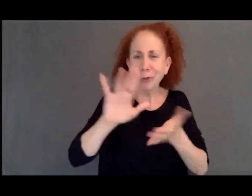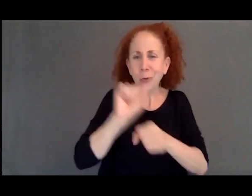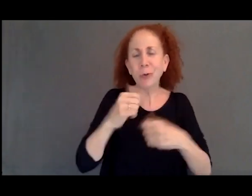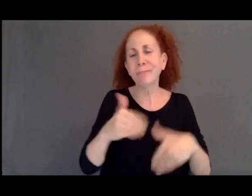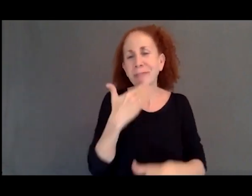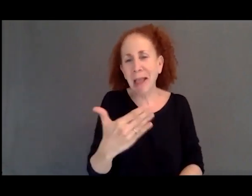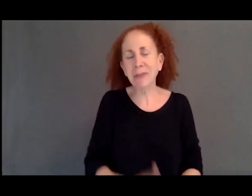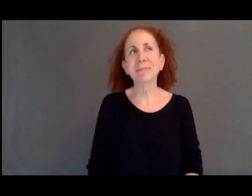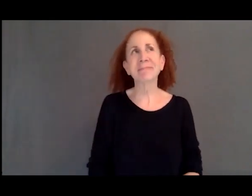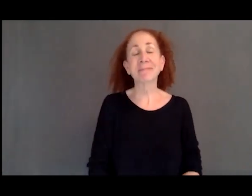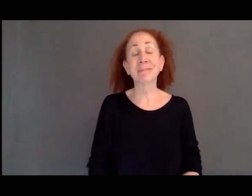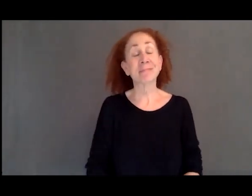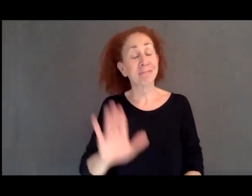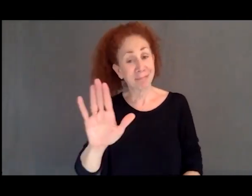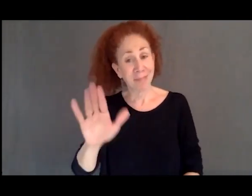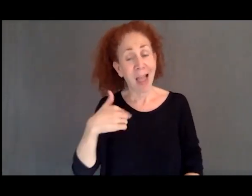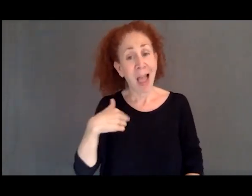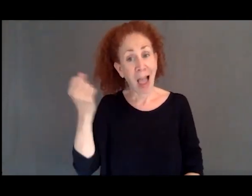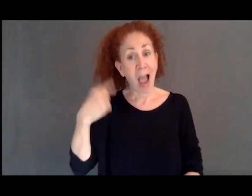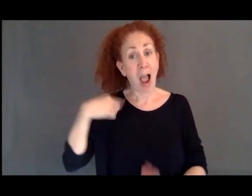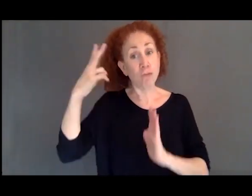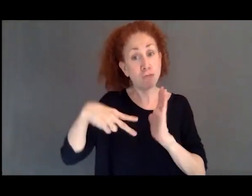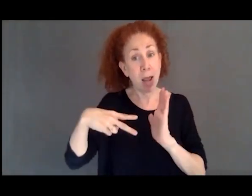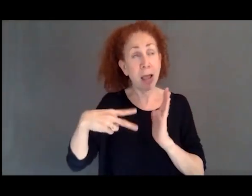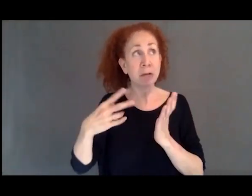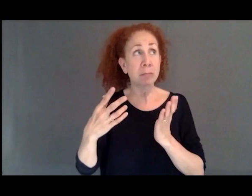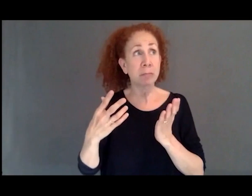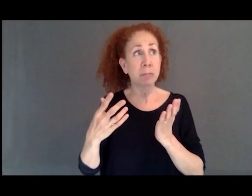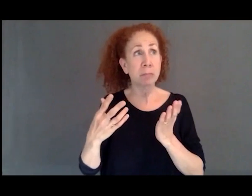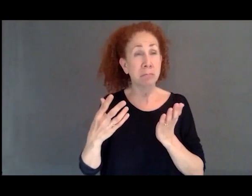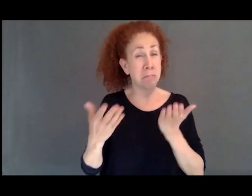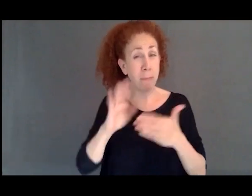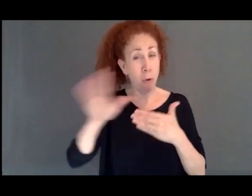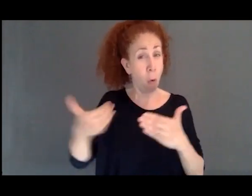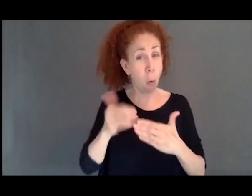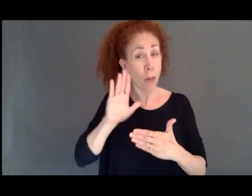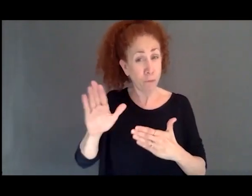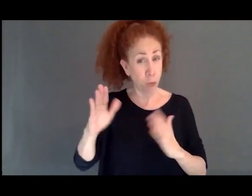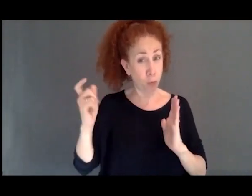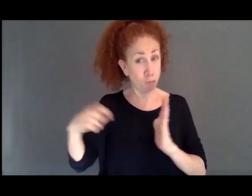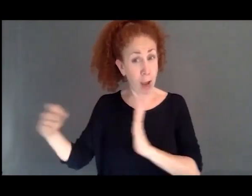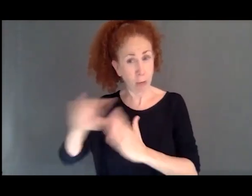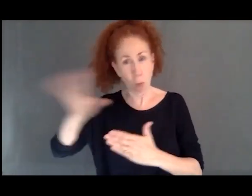I have to say, I have read most, if not all, of your fiction and nonfiction and really